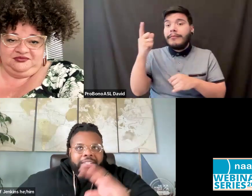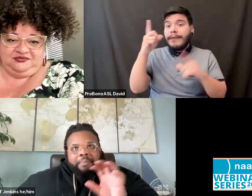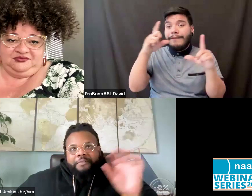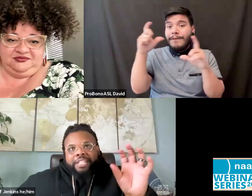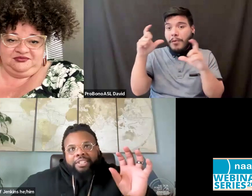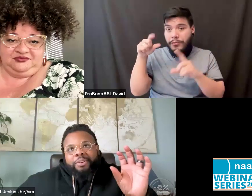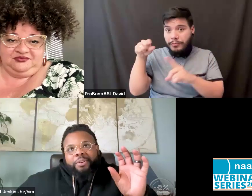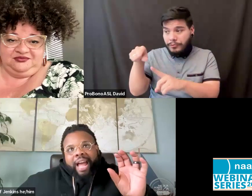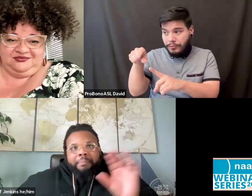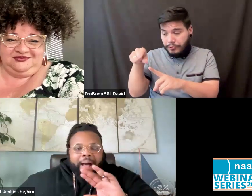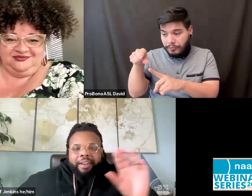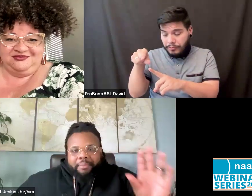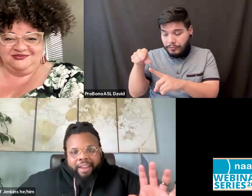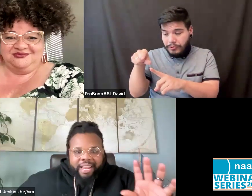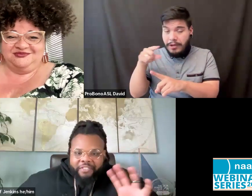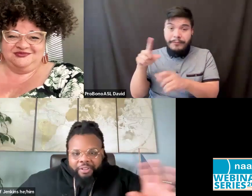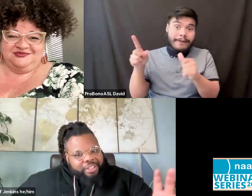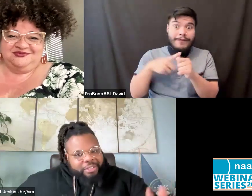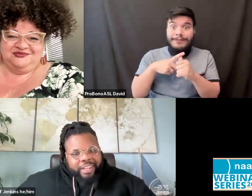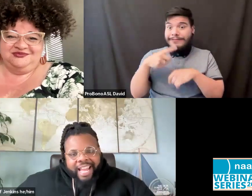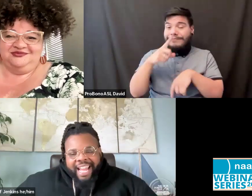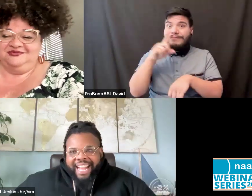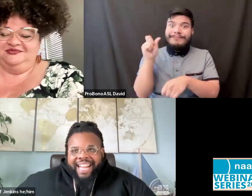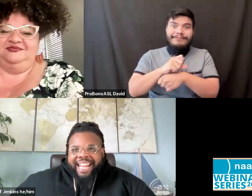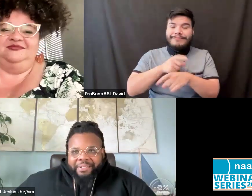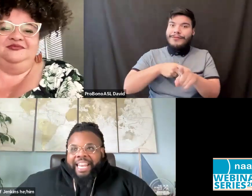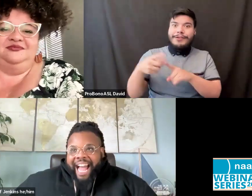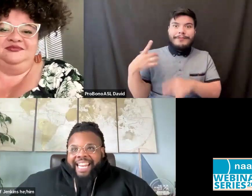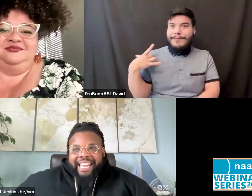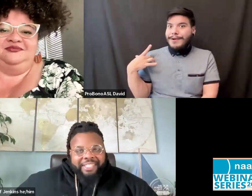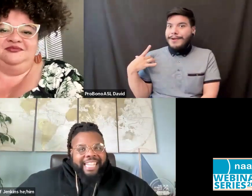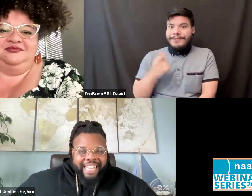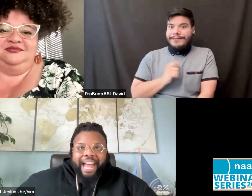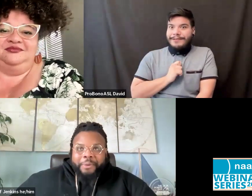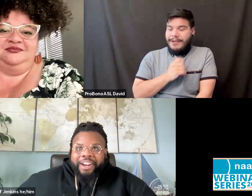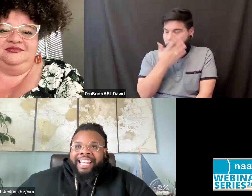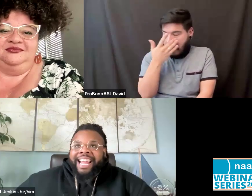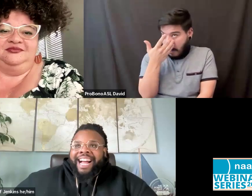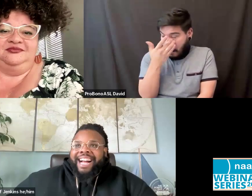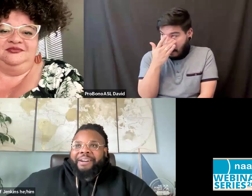like professional, like bodily modeling photoshoot. It was a lot. It was actually a lot of work.